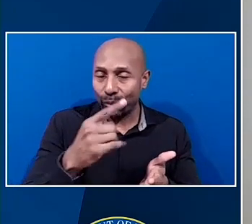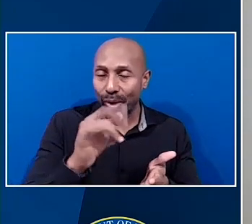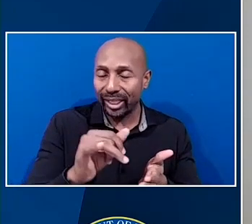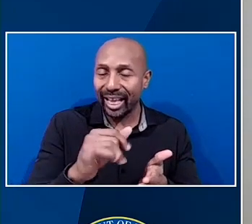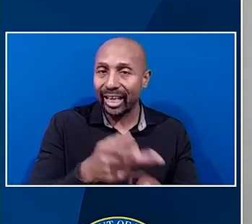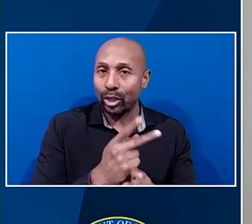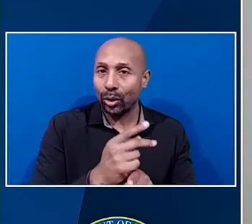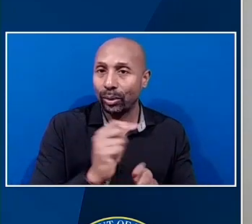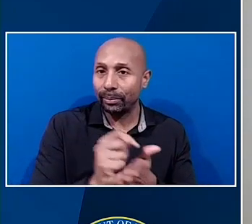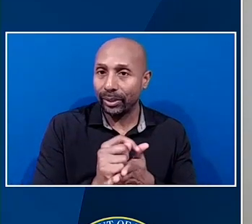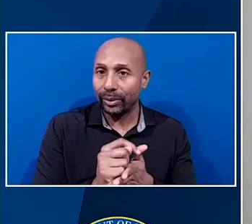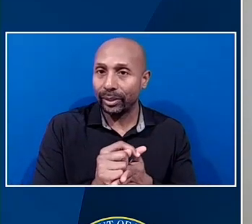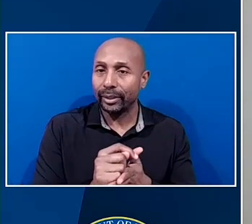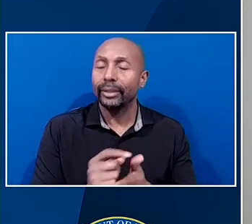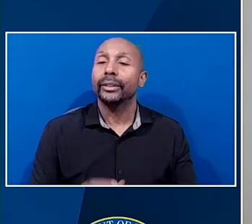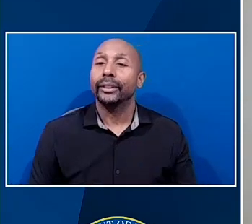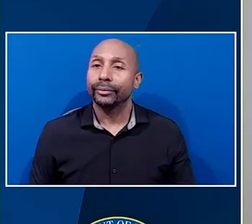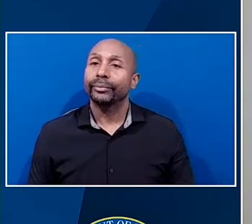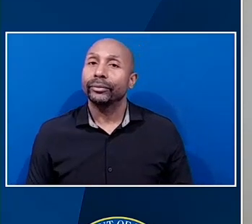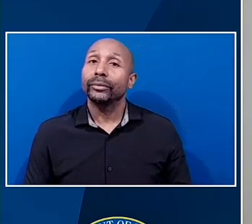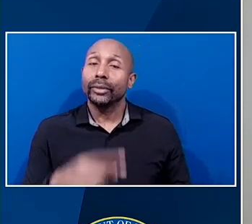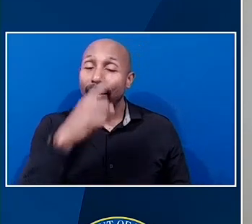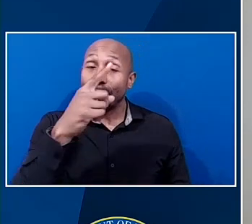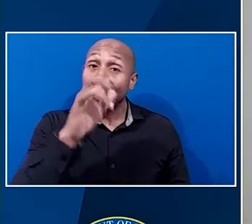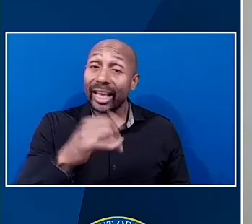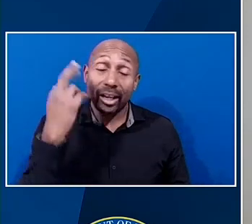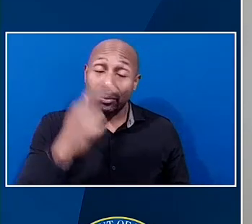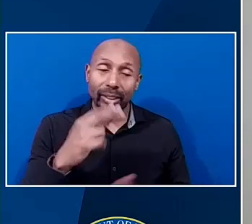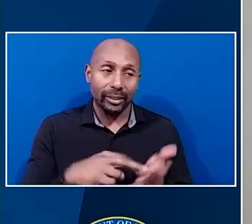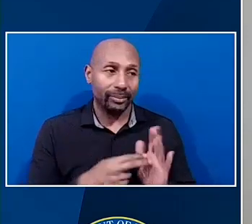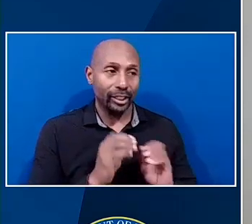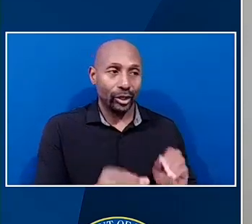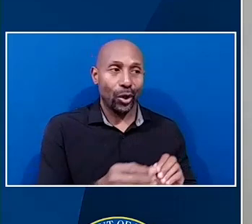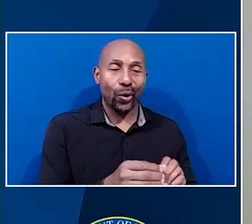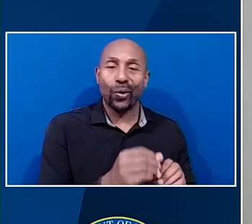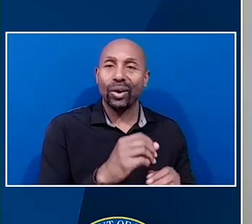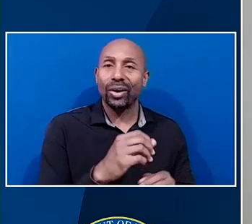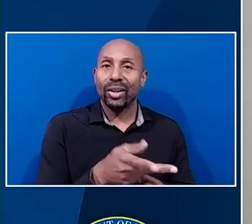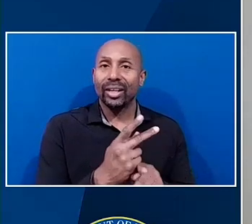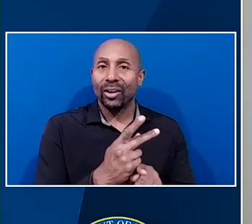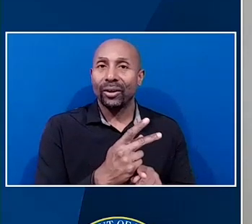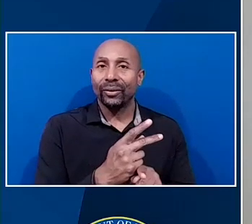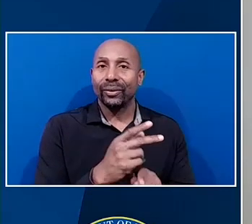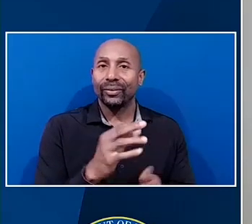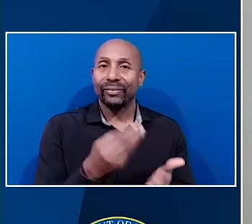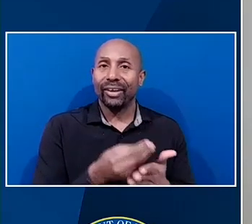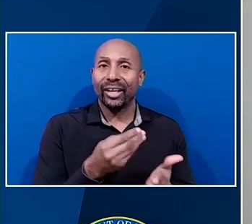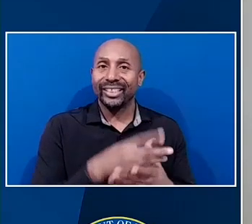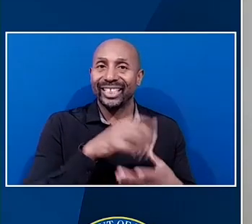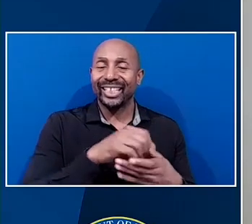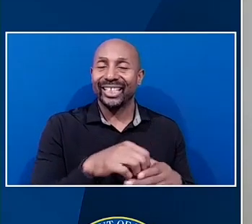no loan funds that fell into the category of remaining debt that the student was then responsible for.